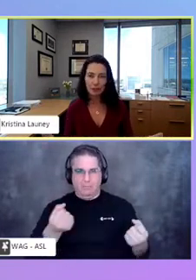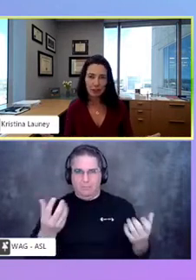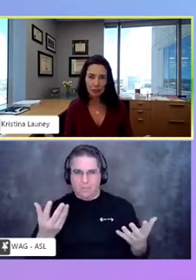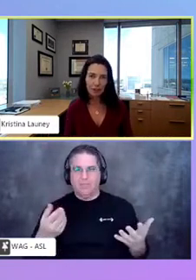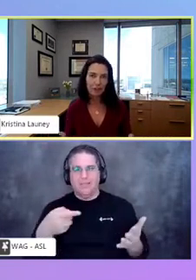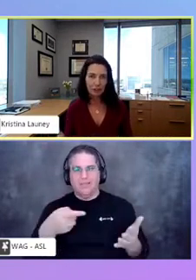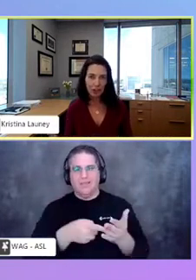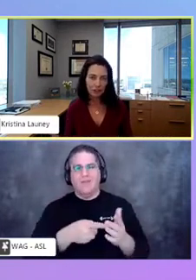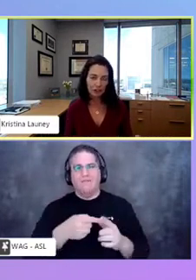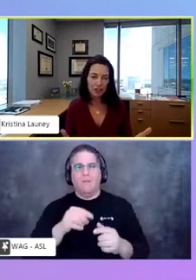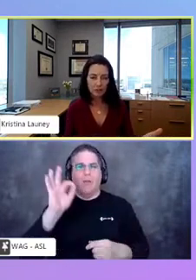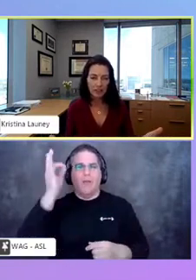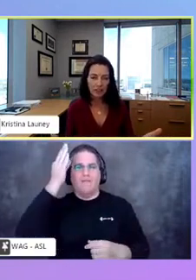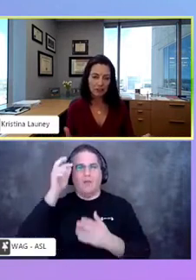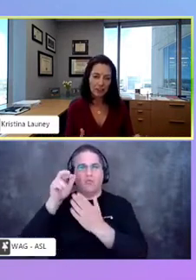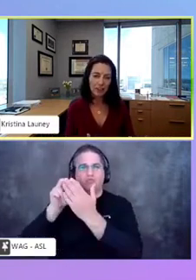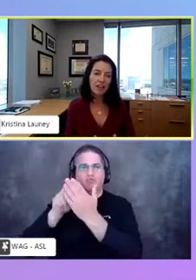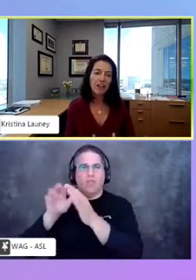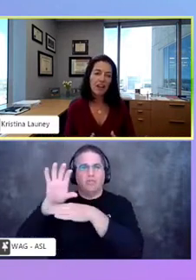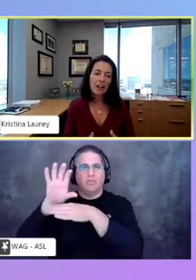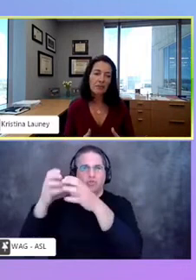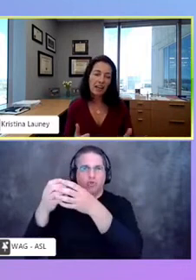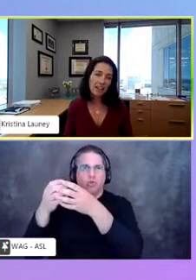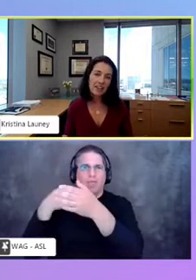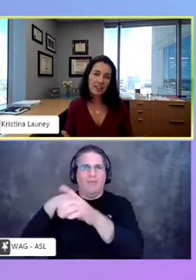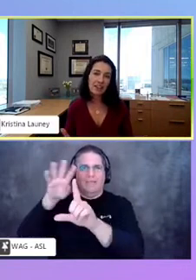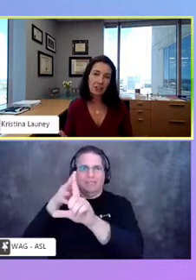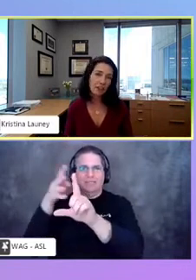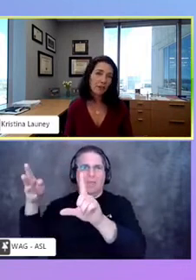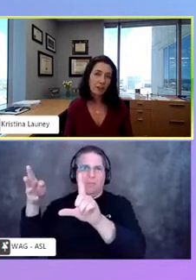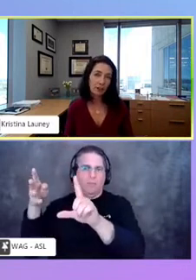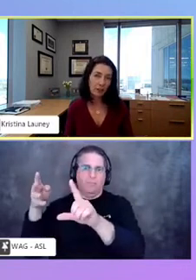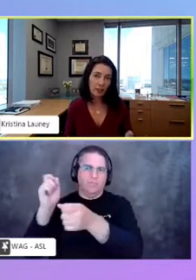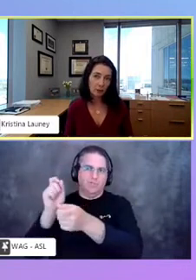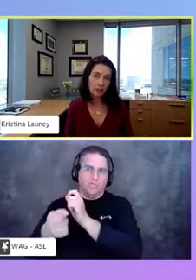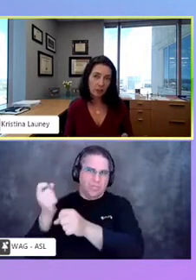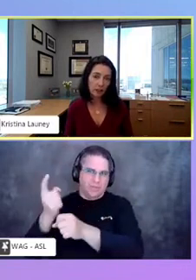the ADA, the current financial base or penalties,